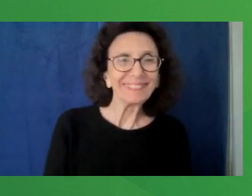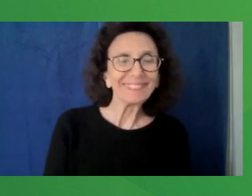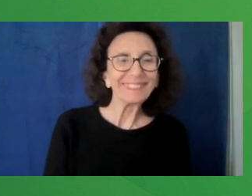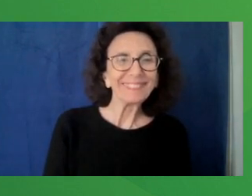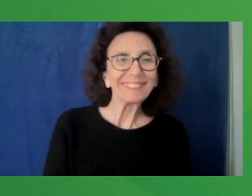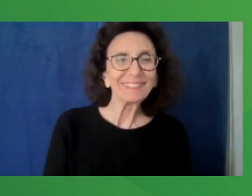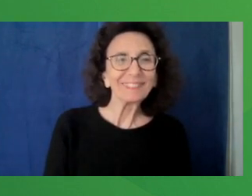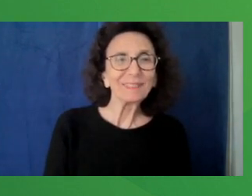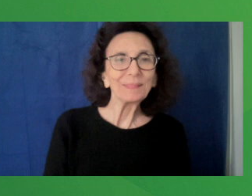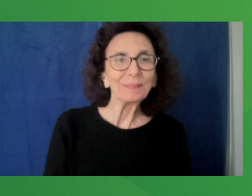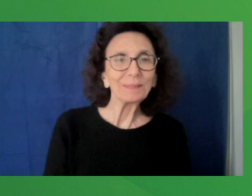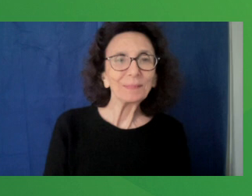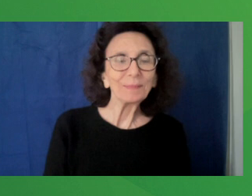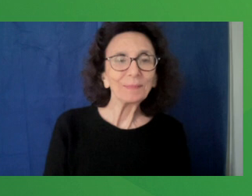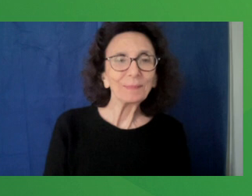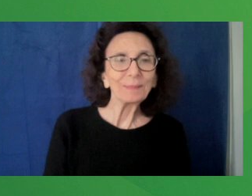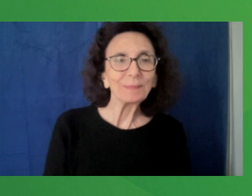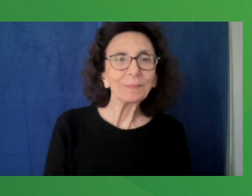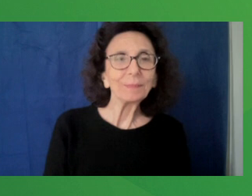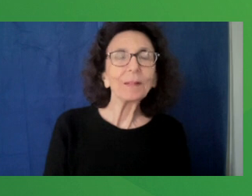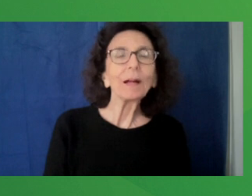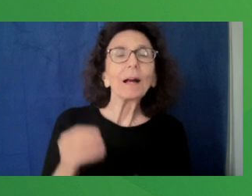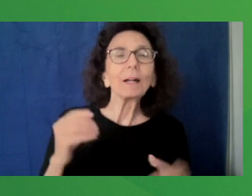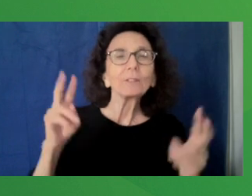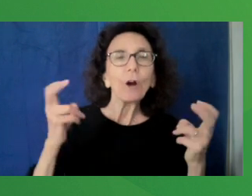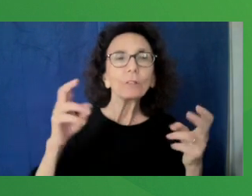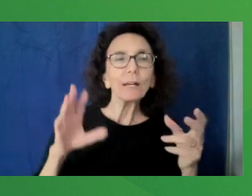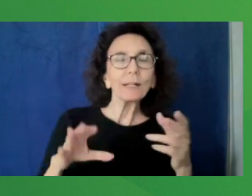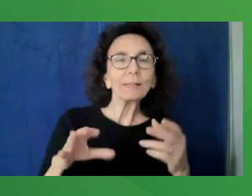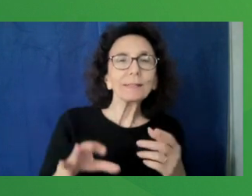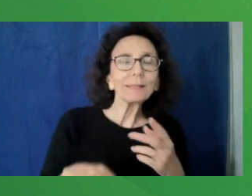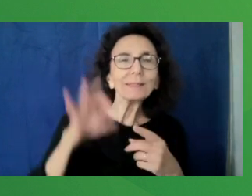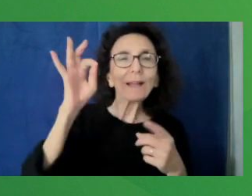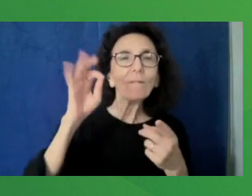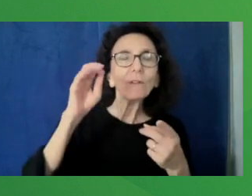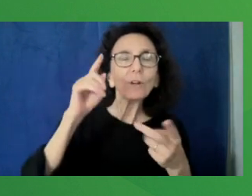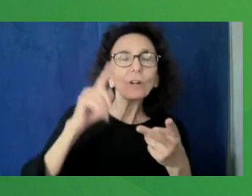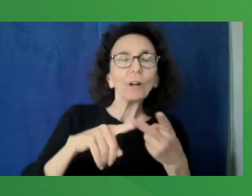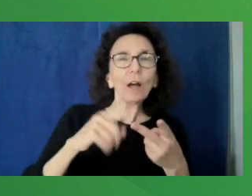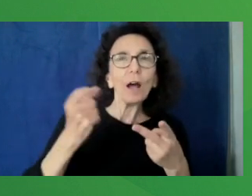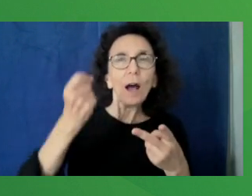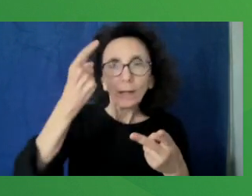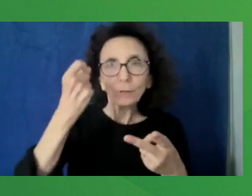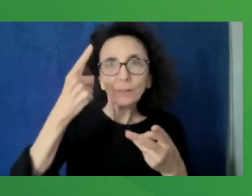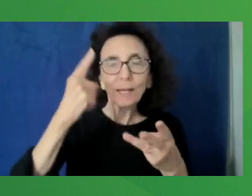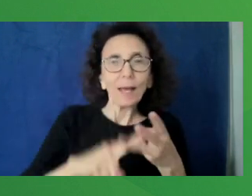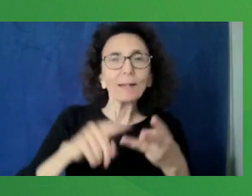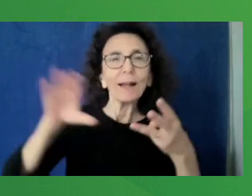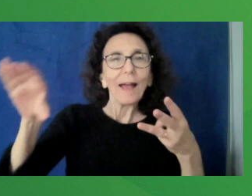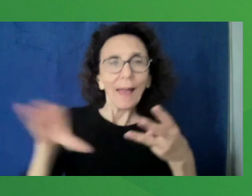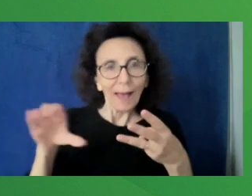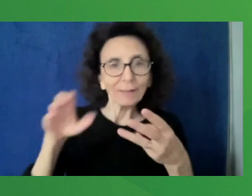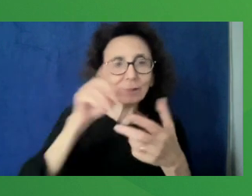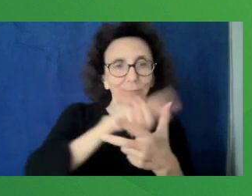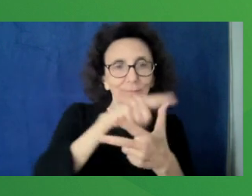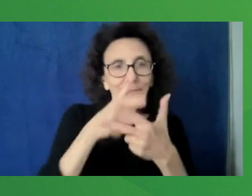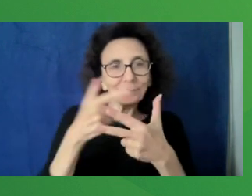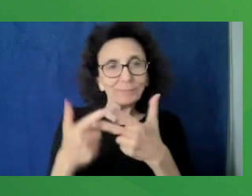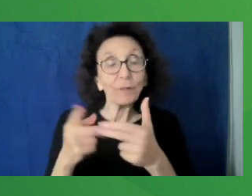I discover, understand, and act progression. So, it starts with discover, to really help young